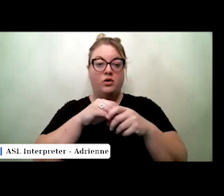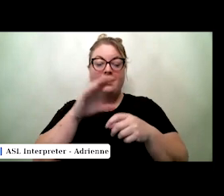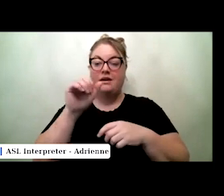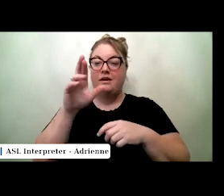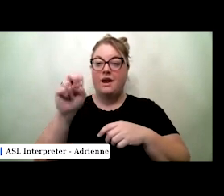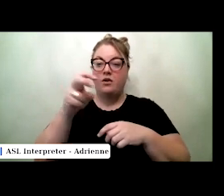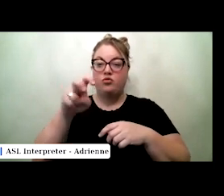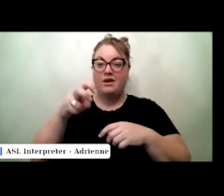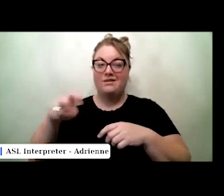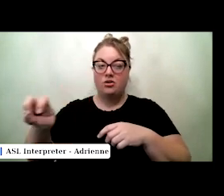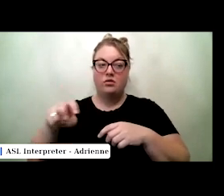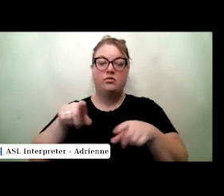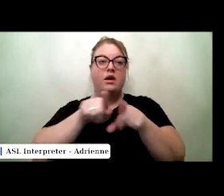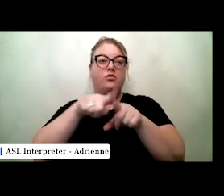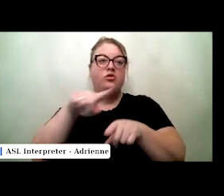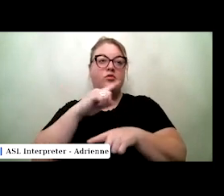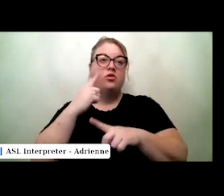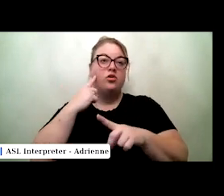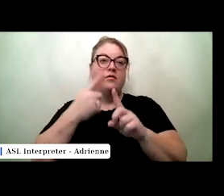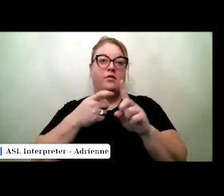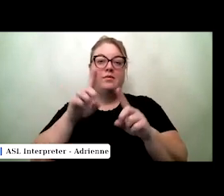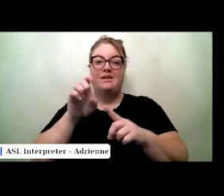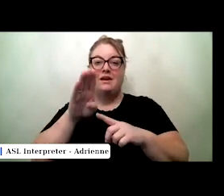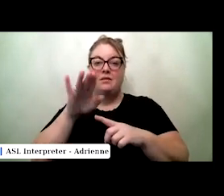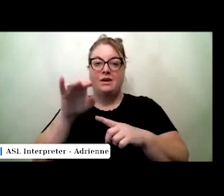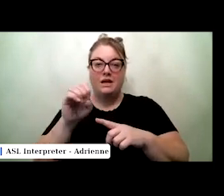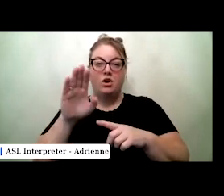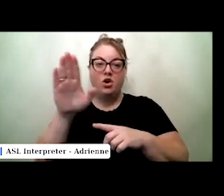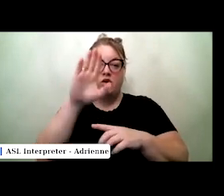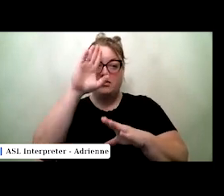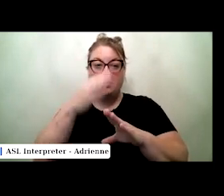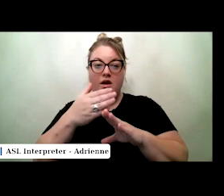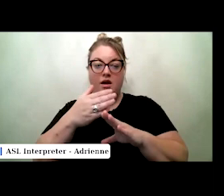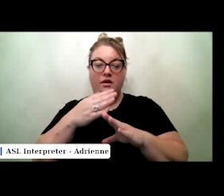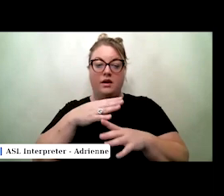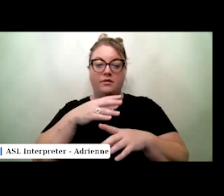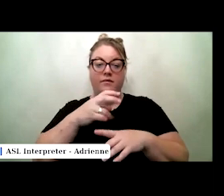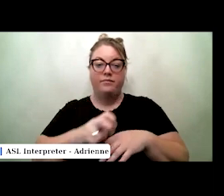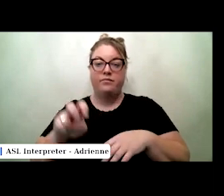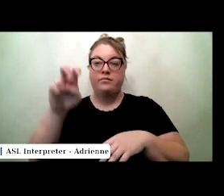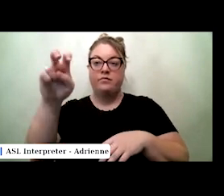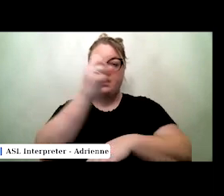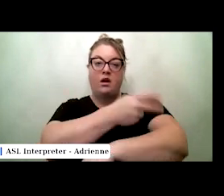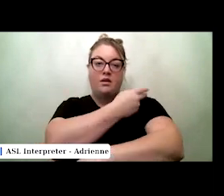As you heard from Debbie. Her son has moved into hospital, has been hospitalized.